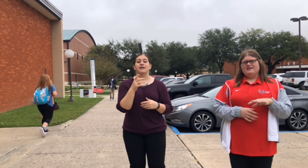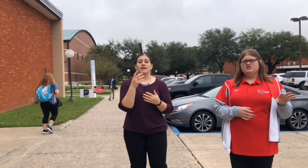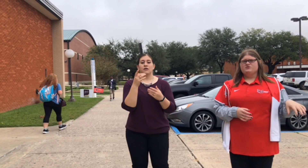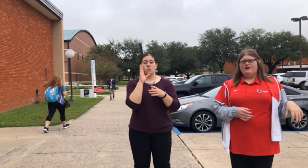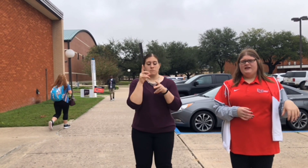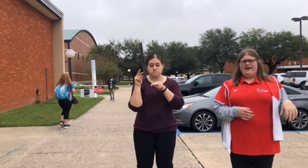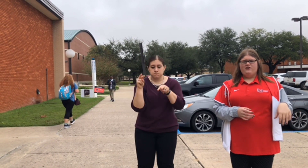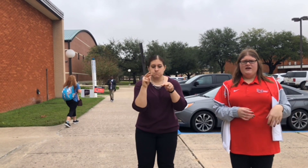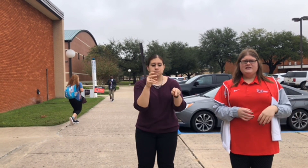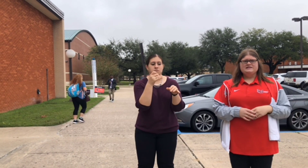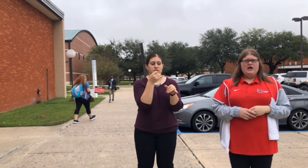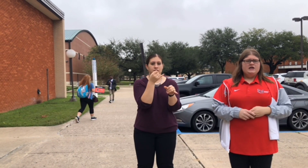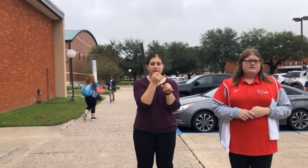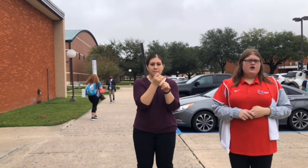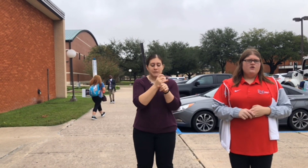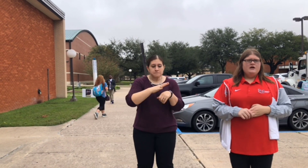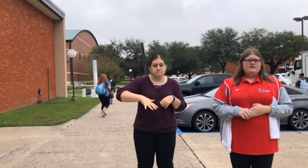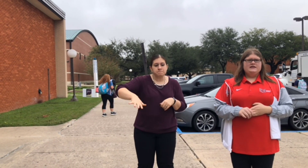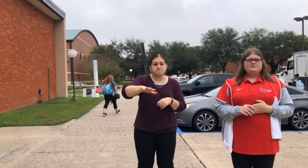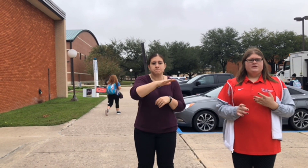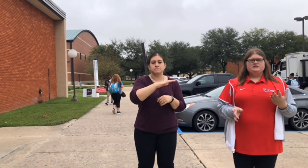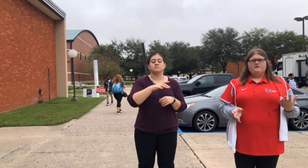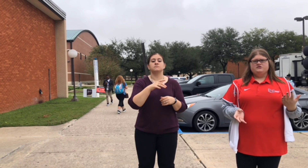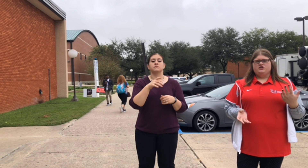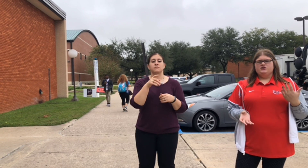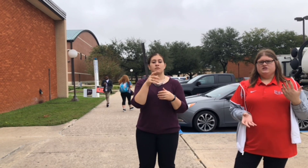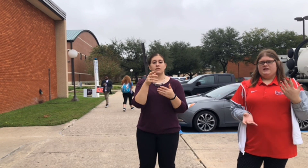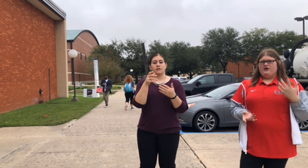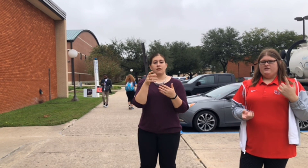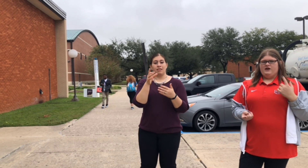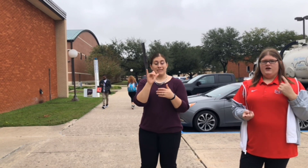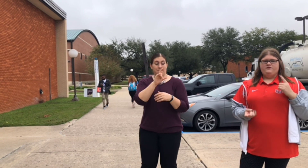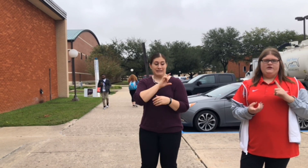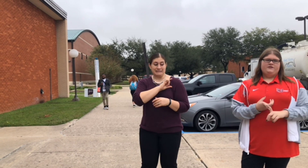the surrounding area. So these police officers, they are there if you get a